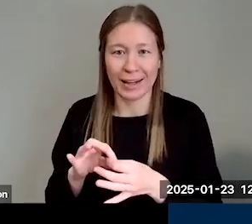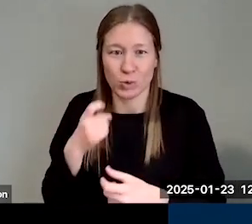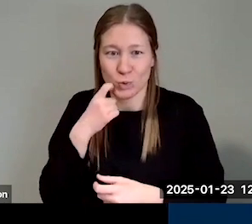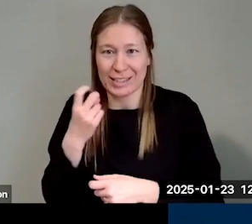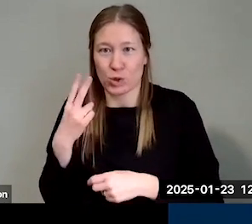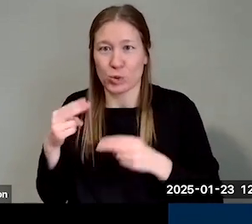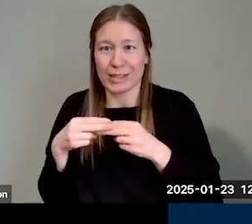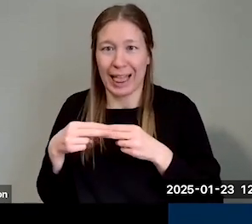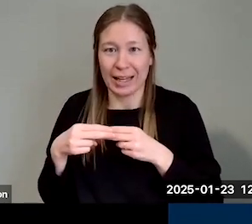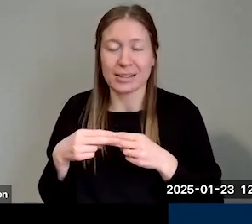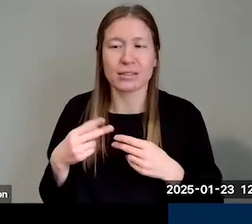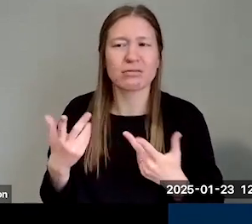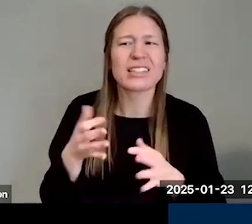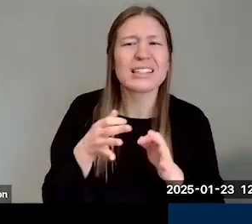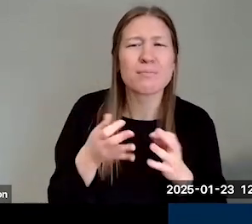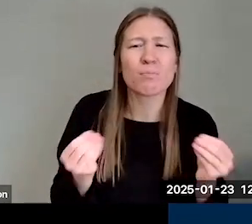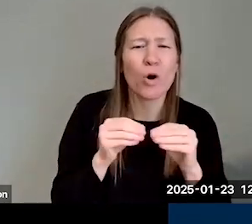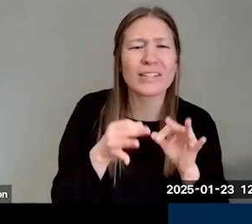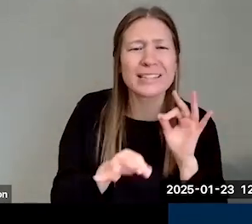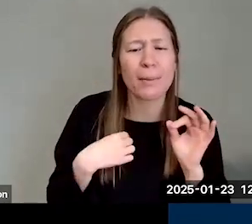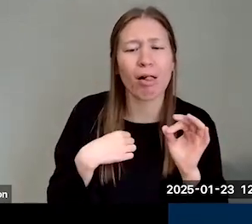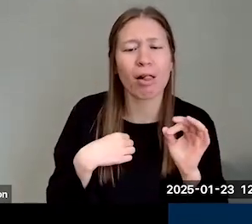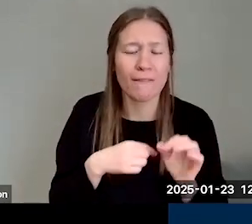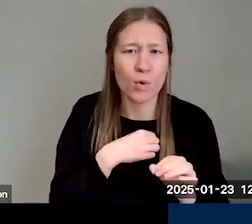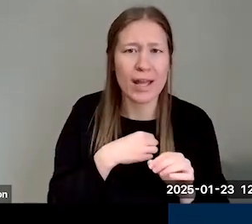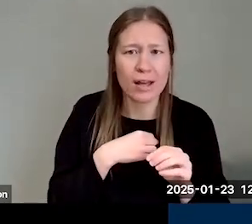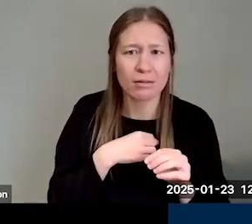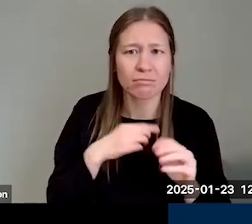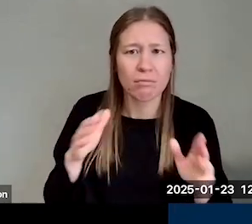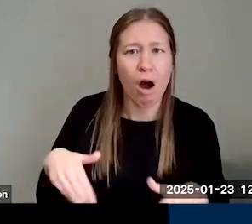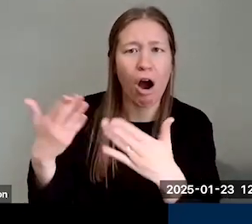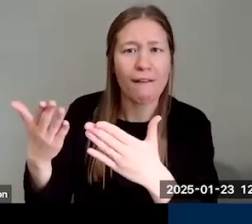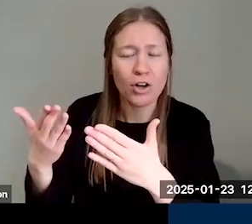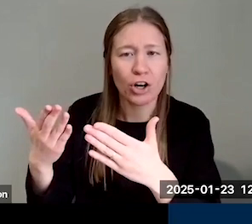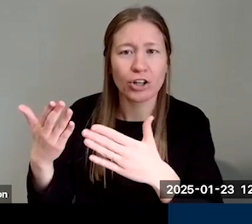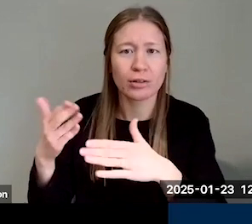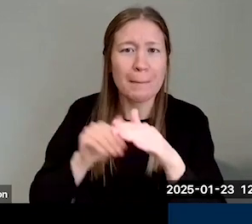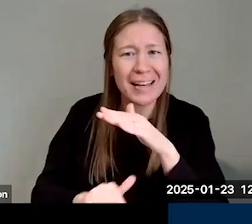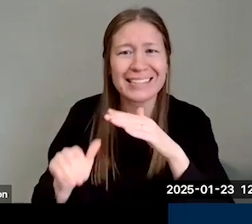if we routinely offered basic accommodations to all people with people being able to opt out